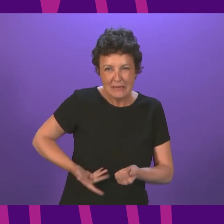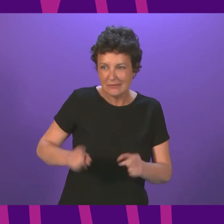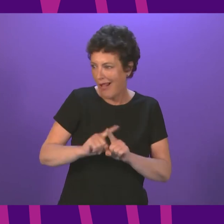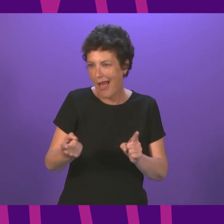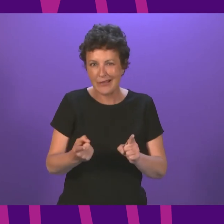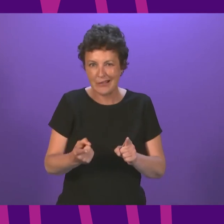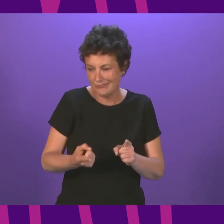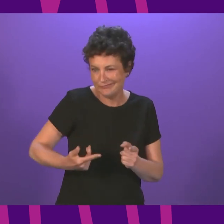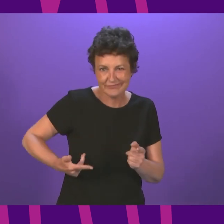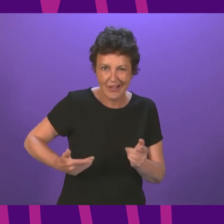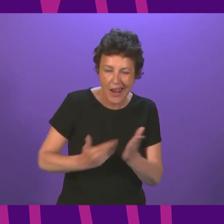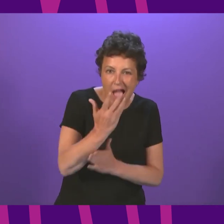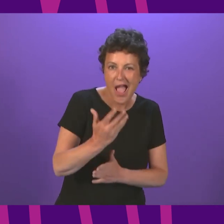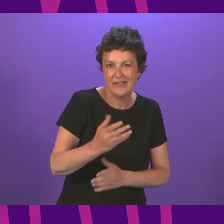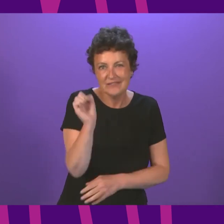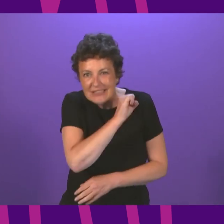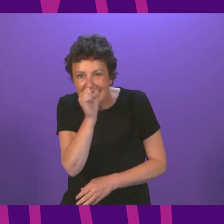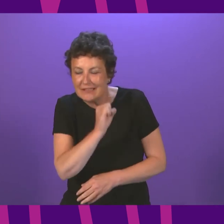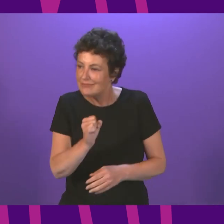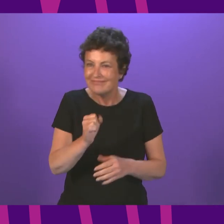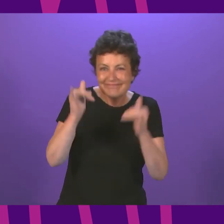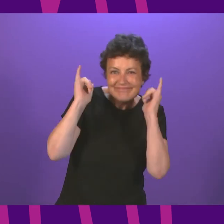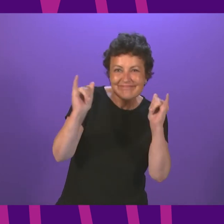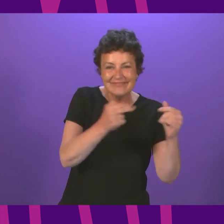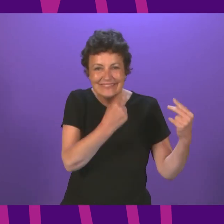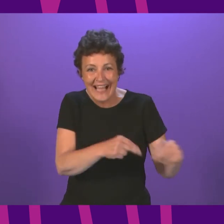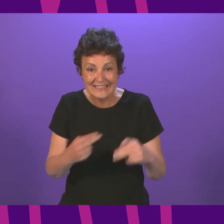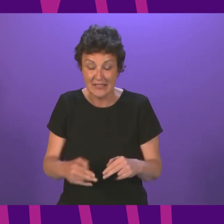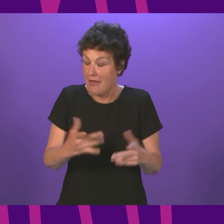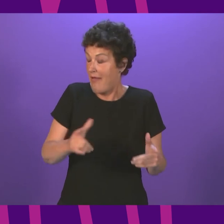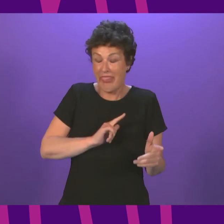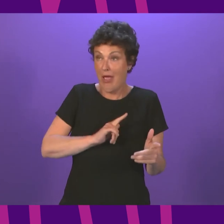that use tax havens was a welcome step during the pandemic, but I believe that we should